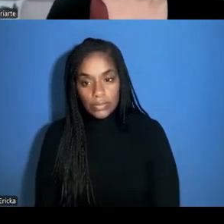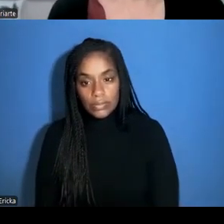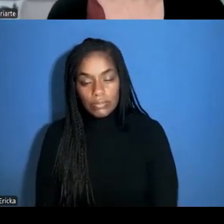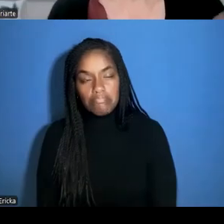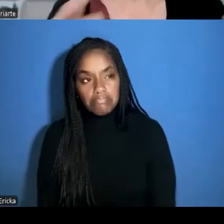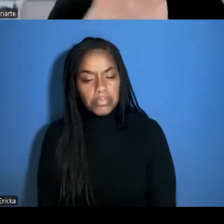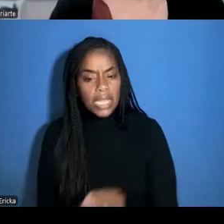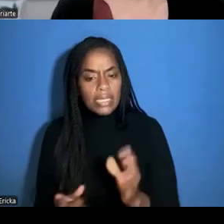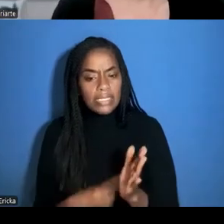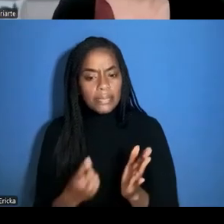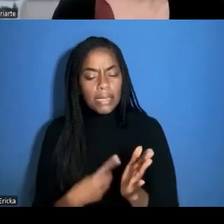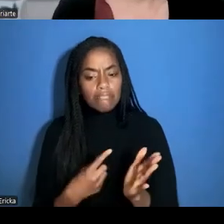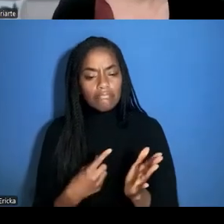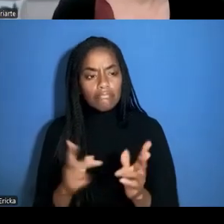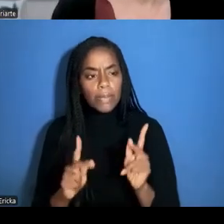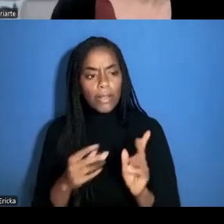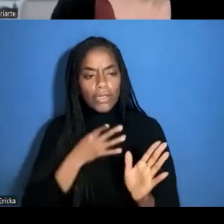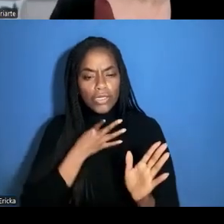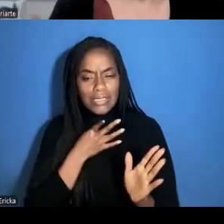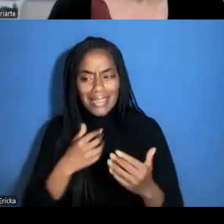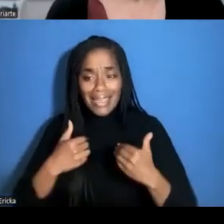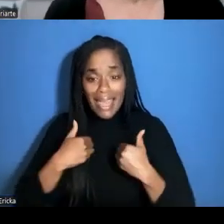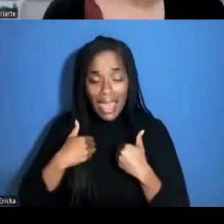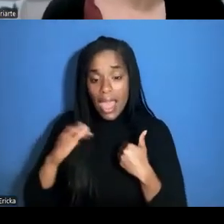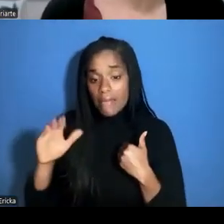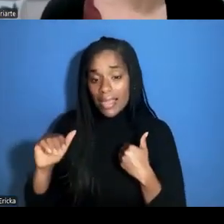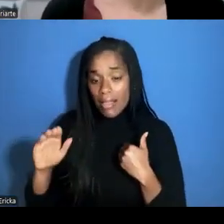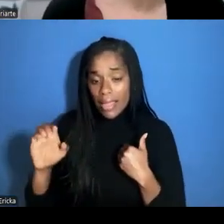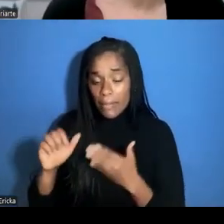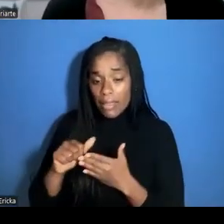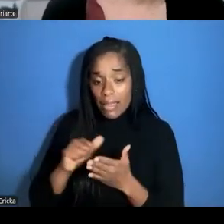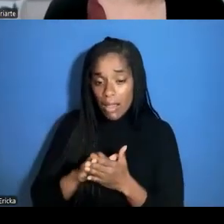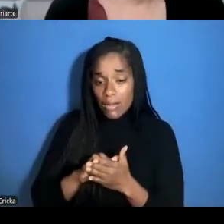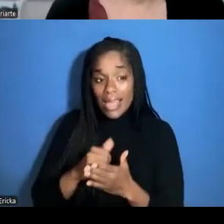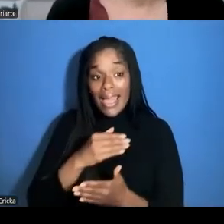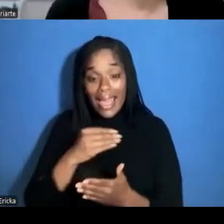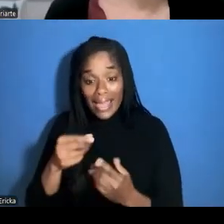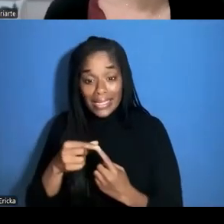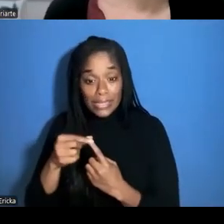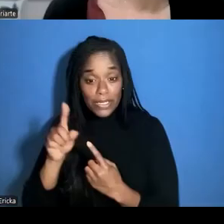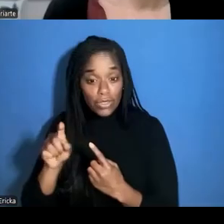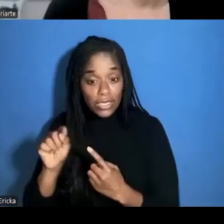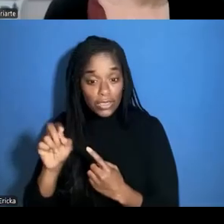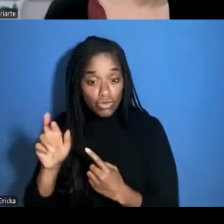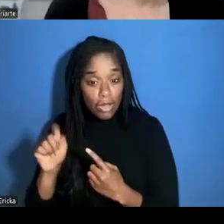well, can I have a CalAble account and a Special Needs Trust? Yes, you can have both.